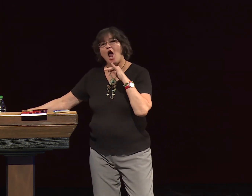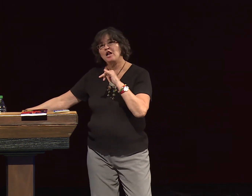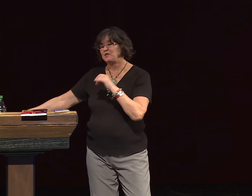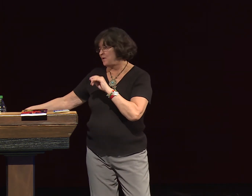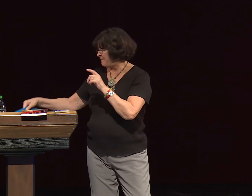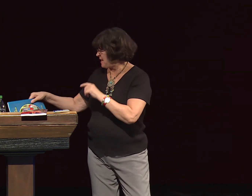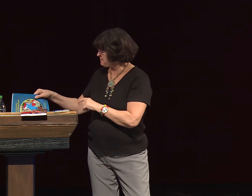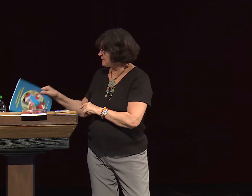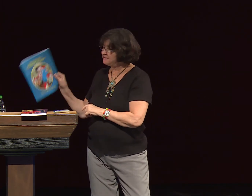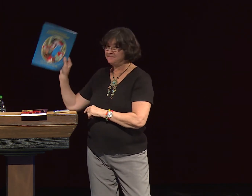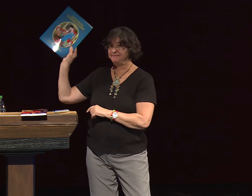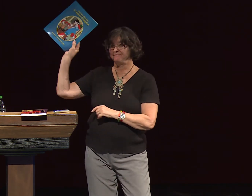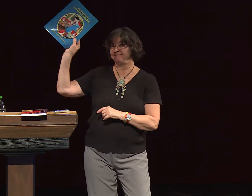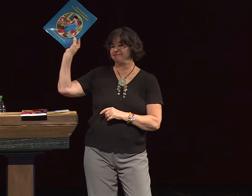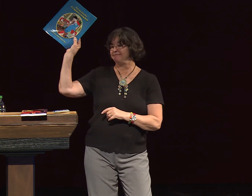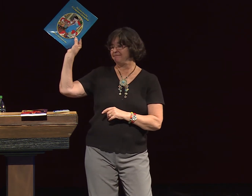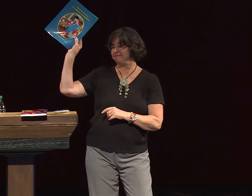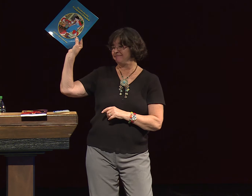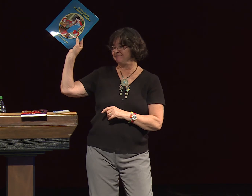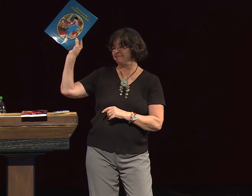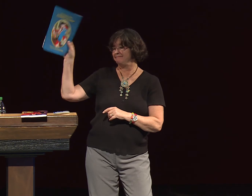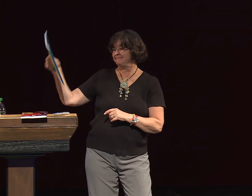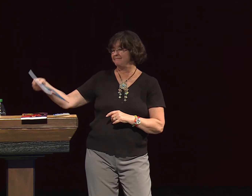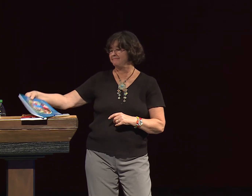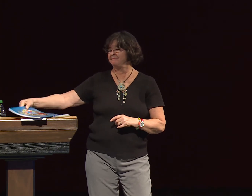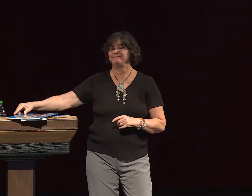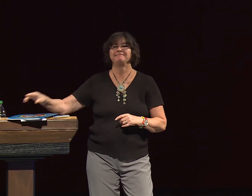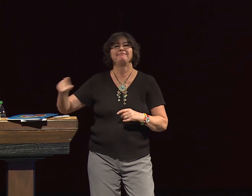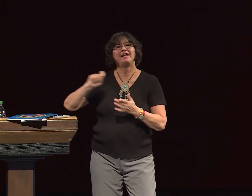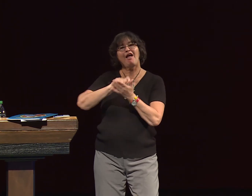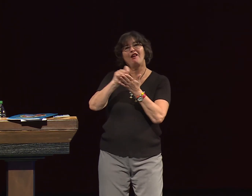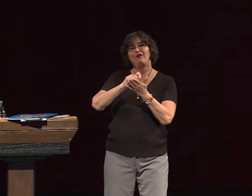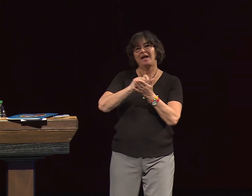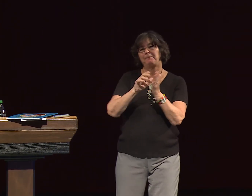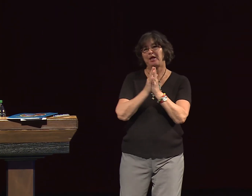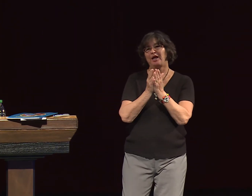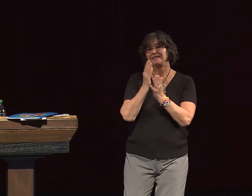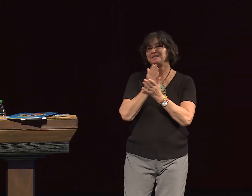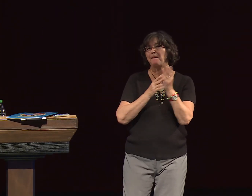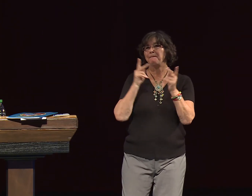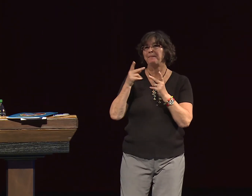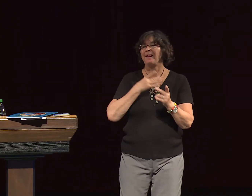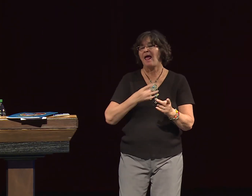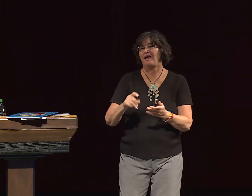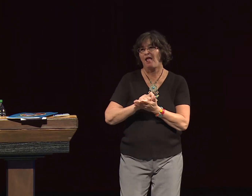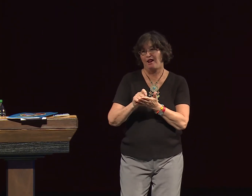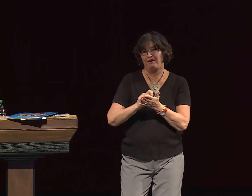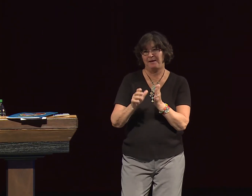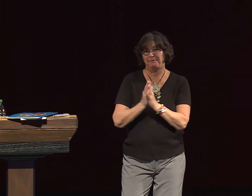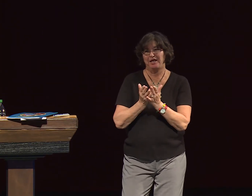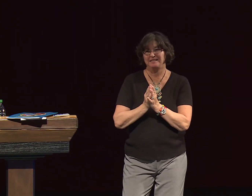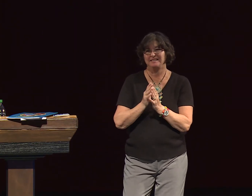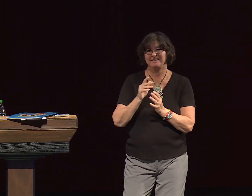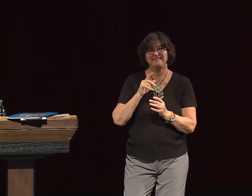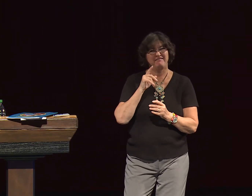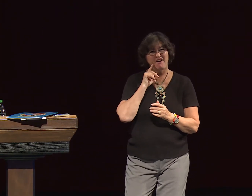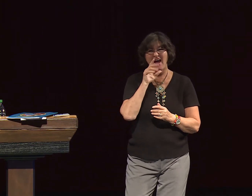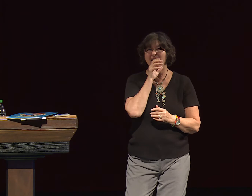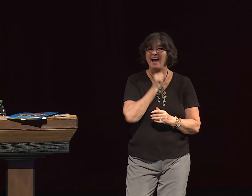I also have this. It's a coloring book. I know a lot of people like to color right now.